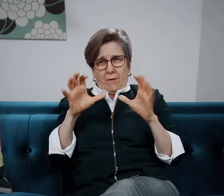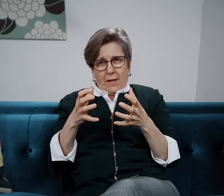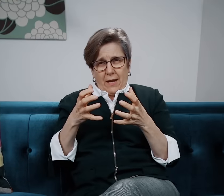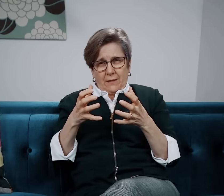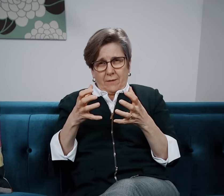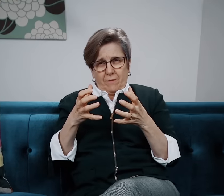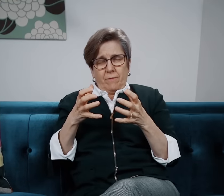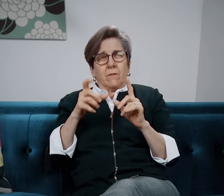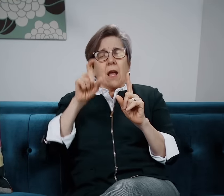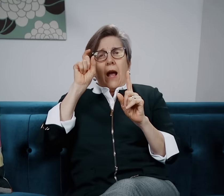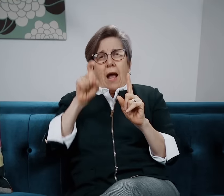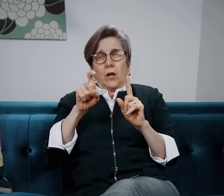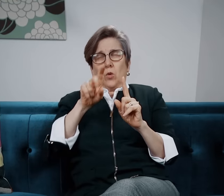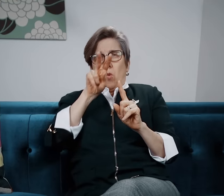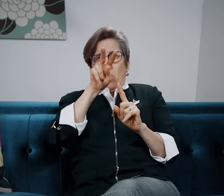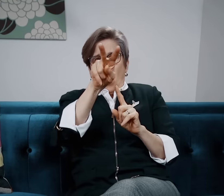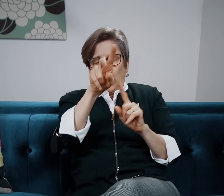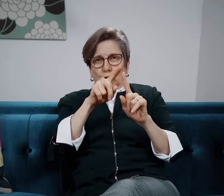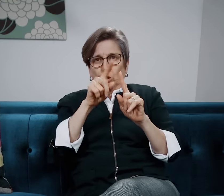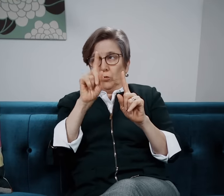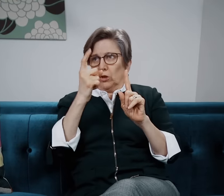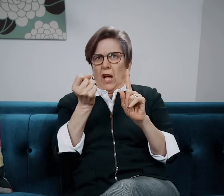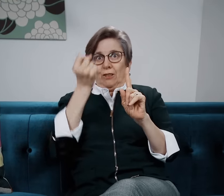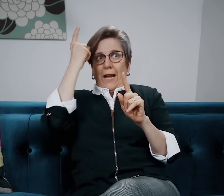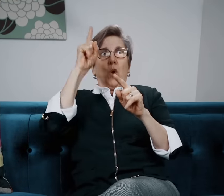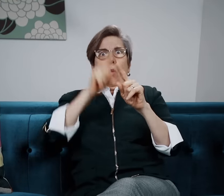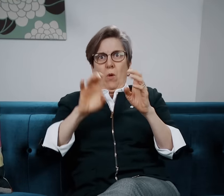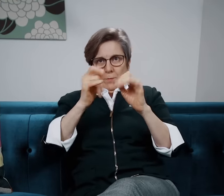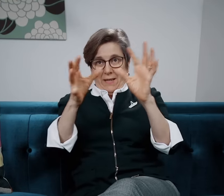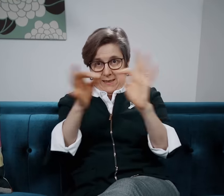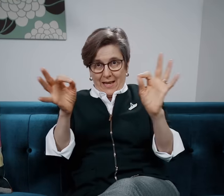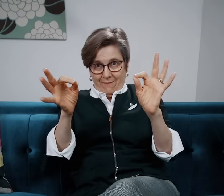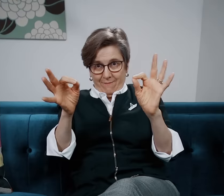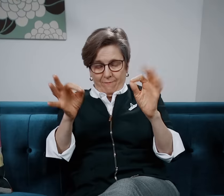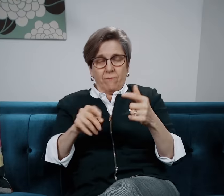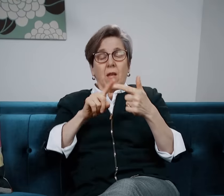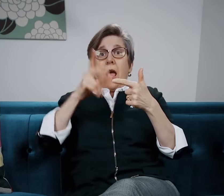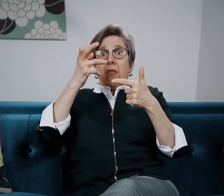I had to watch to make sure I understood what was being said by the instructor. Then I had to figure out